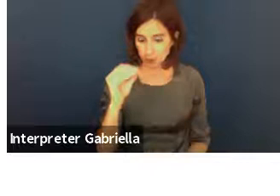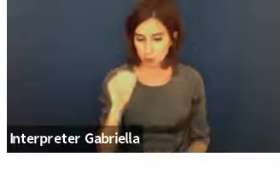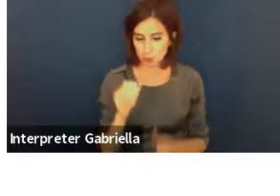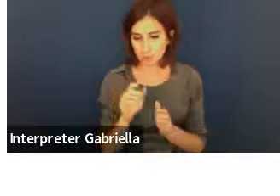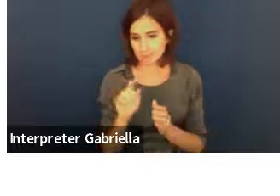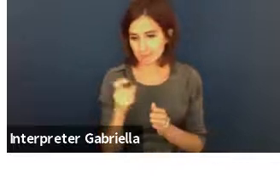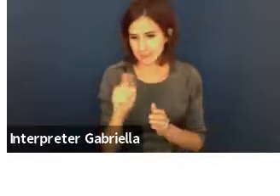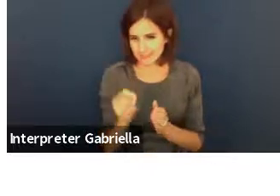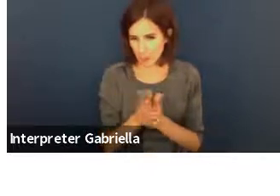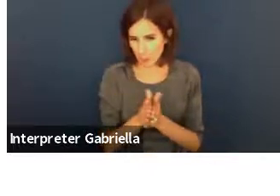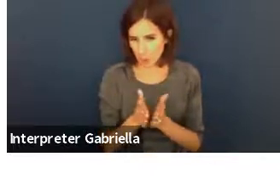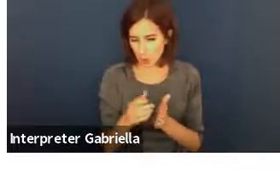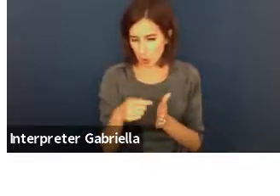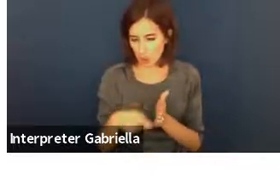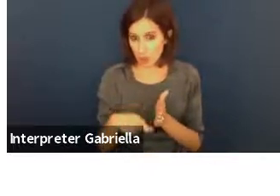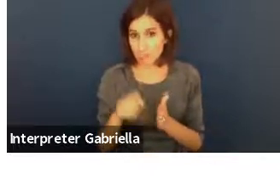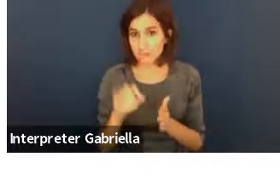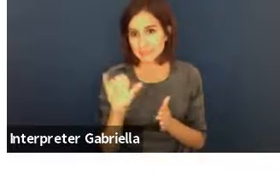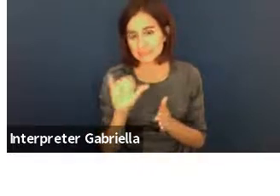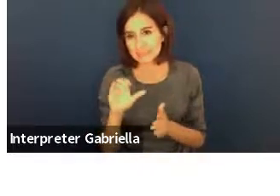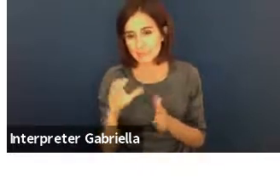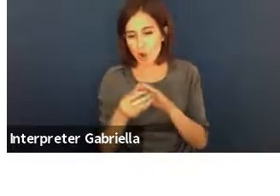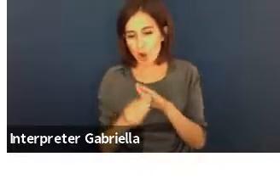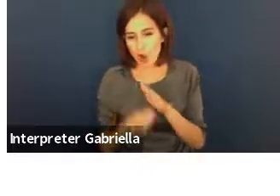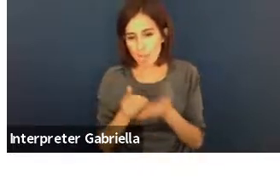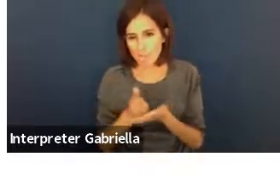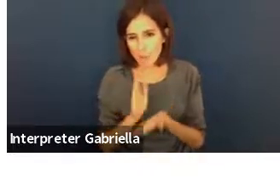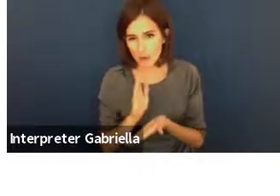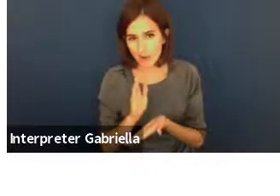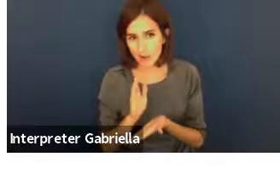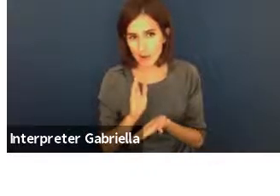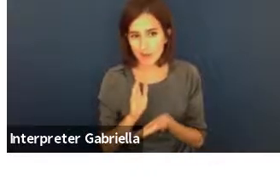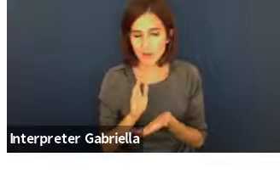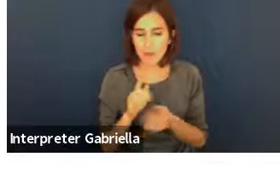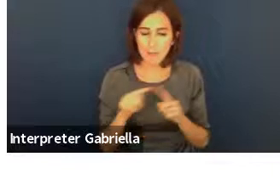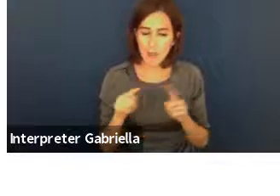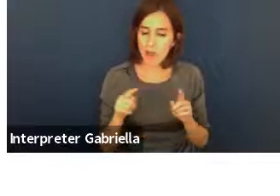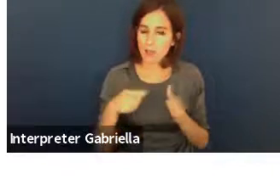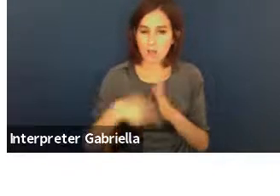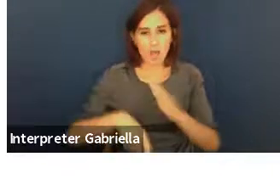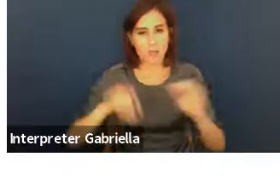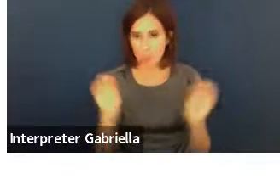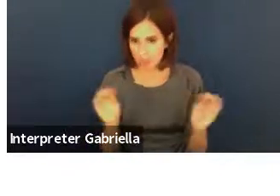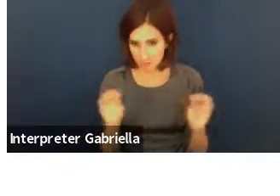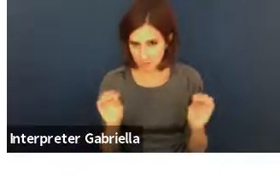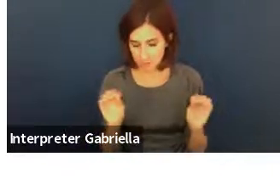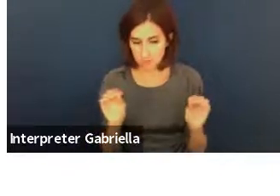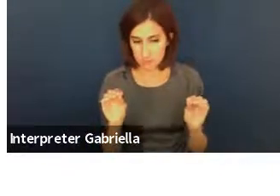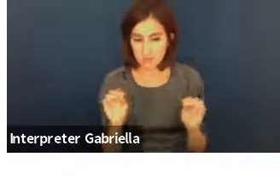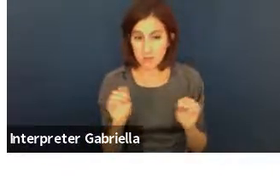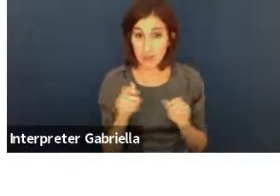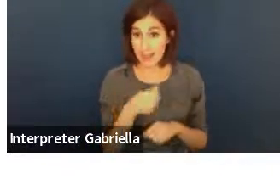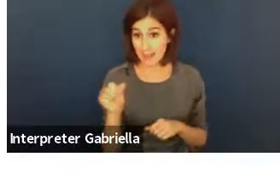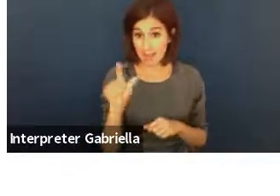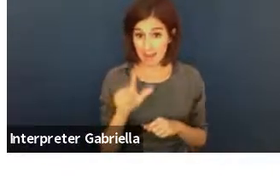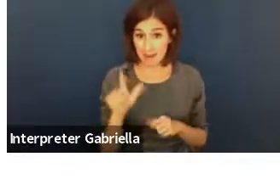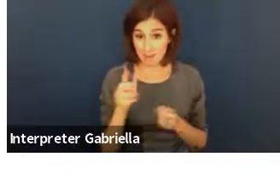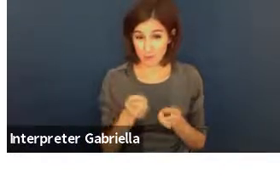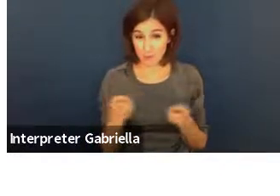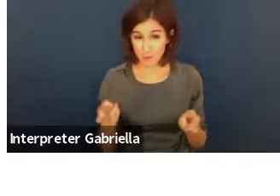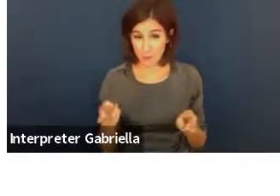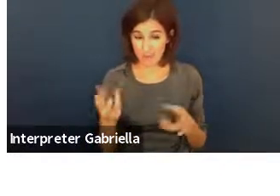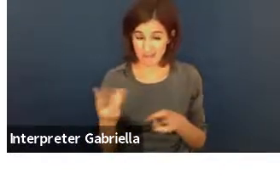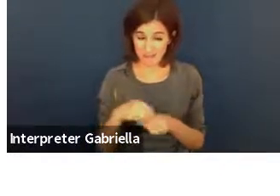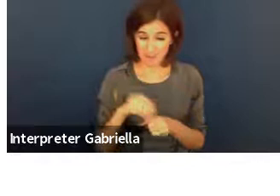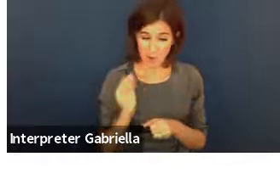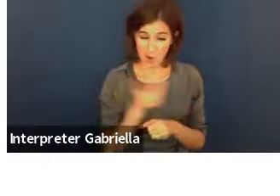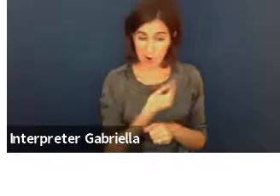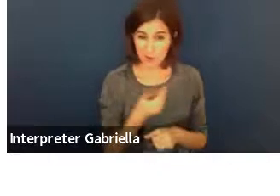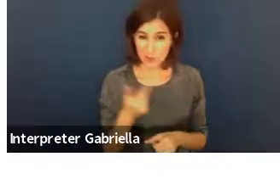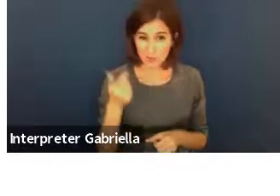Linda Kobashigawa: And protections around the course, but they don't cost your students anything to us and any library resource that comes in our subscription would count as zero textbook cost.